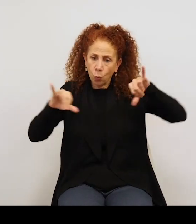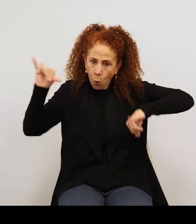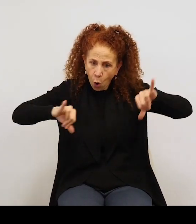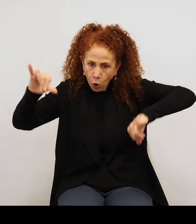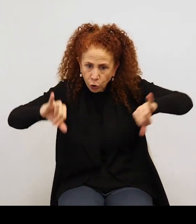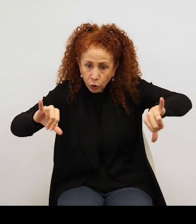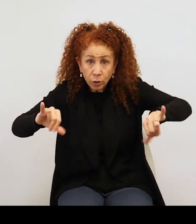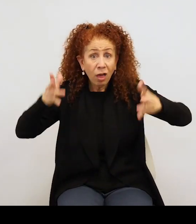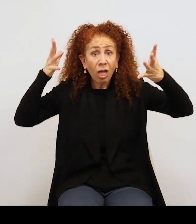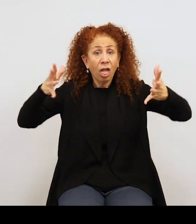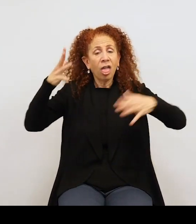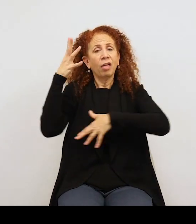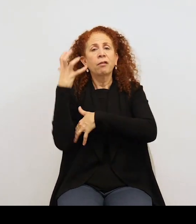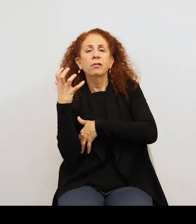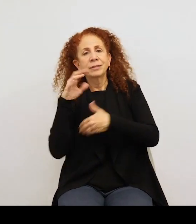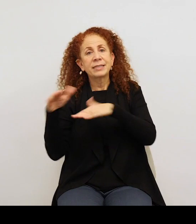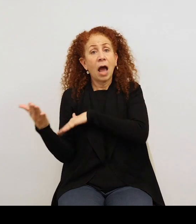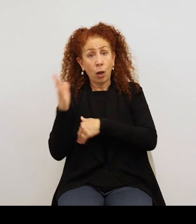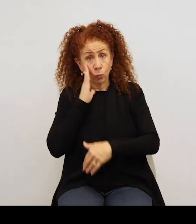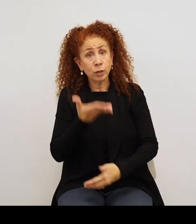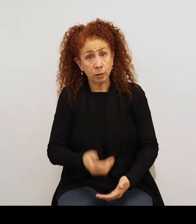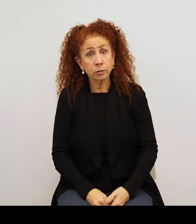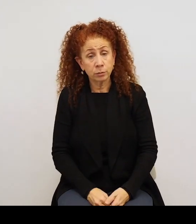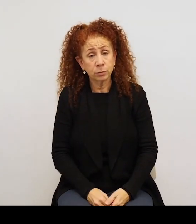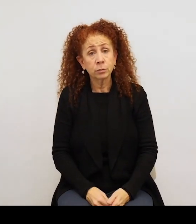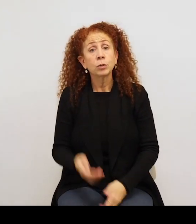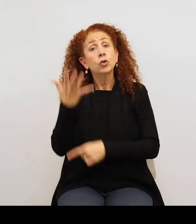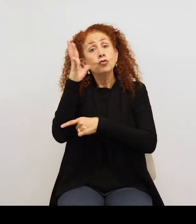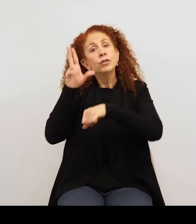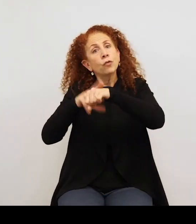They will not maintain this. And trees are, of course, very important